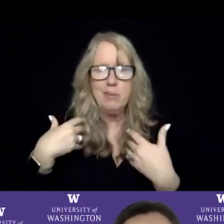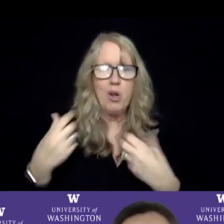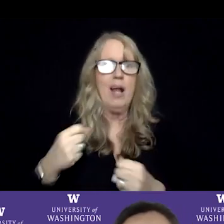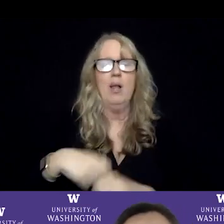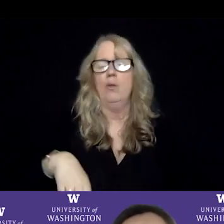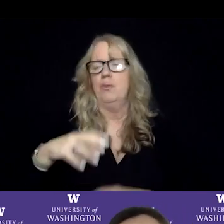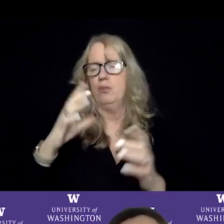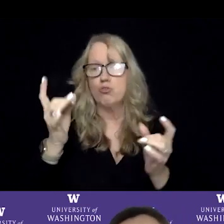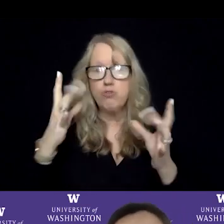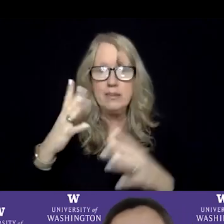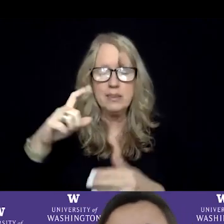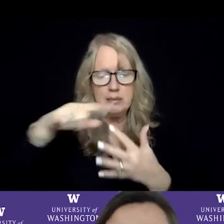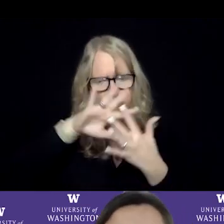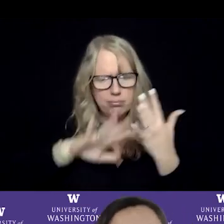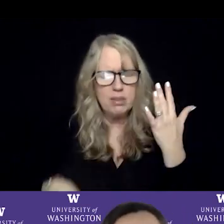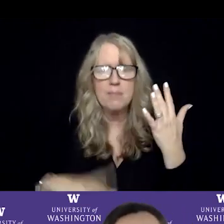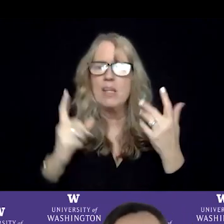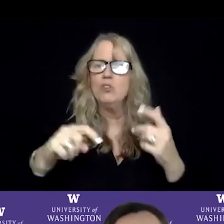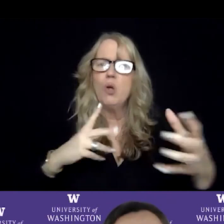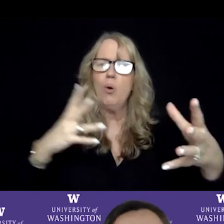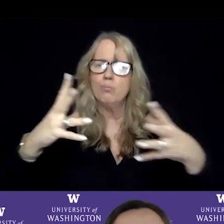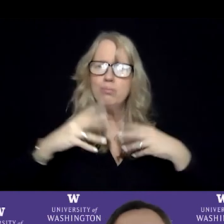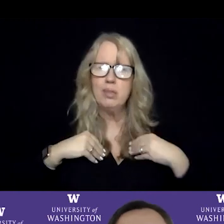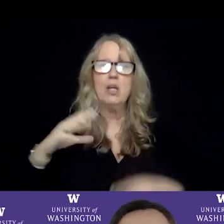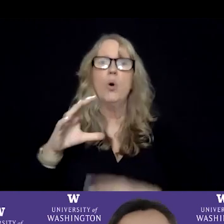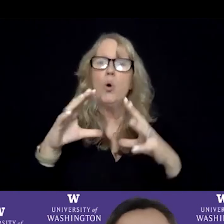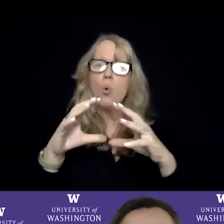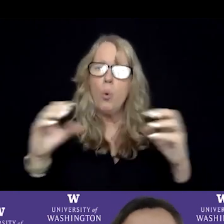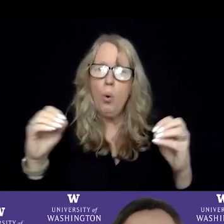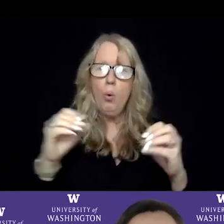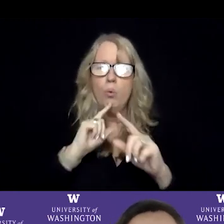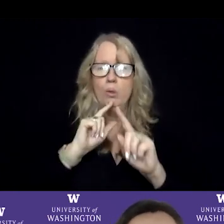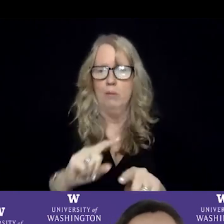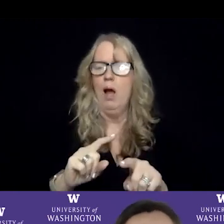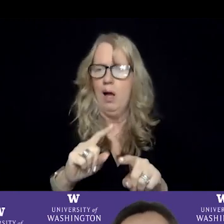ME, WE SHOULD BE EMBRACING CO-RESPONSE AND THE CONCEPT THERE IS